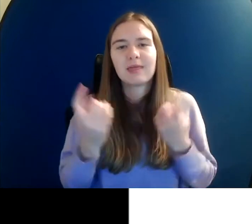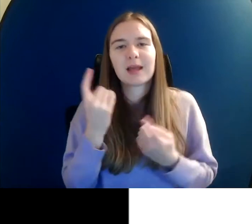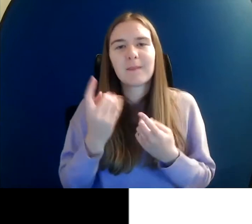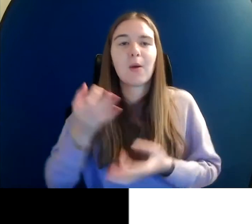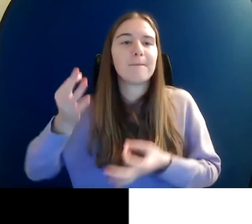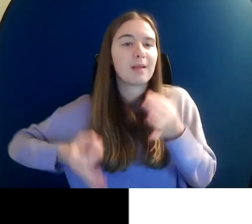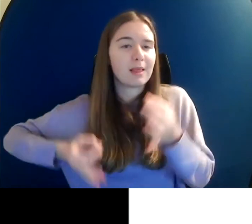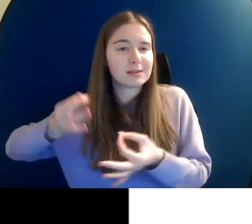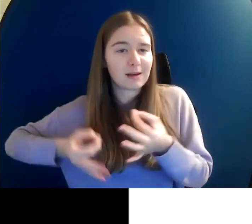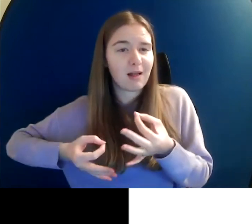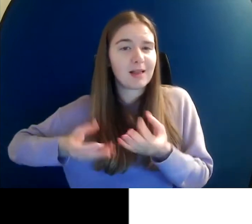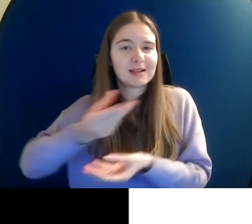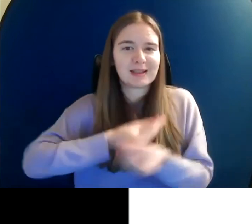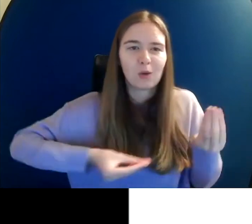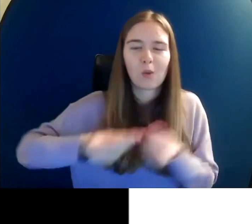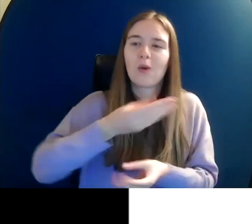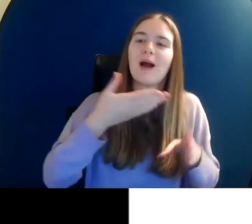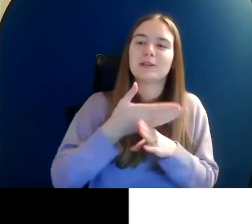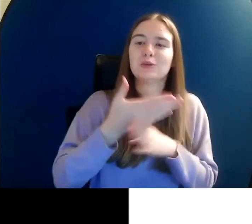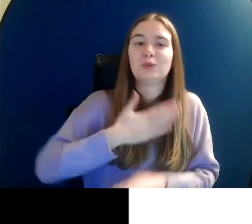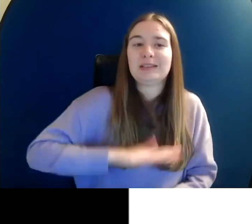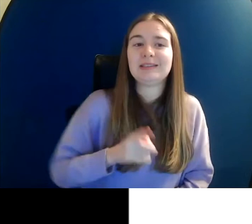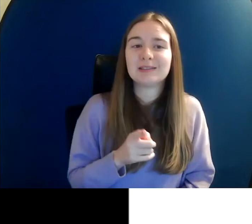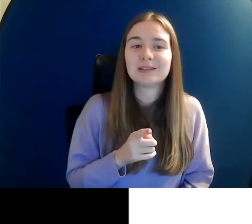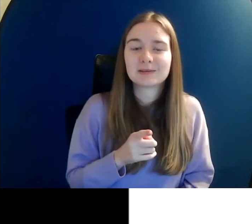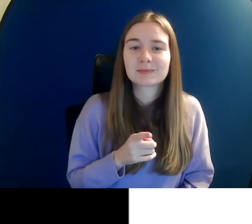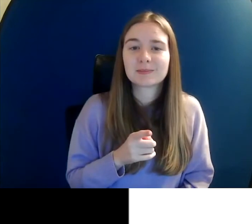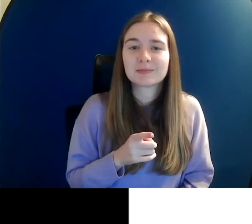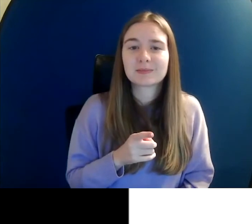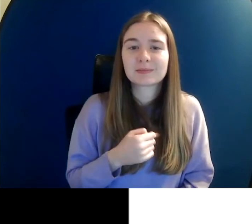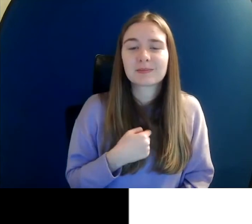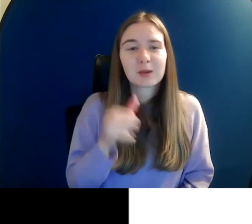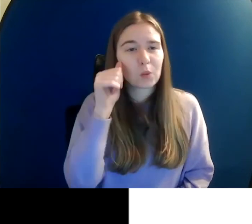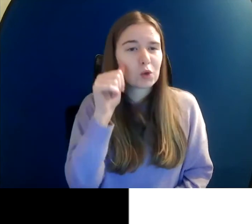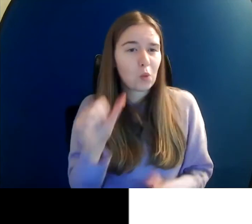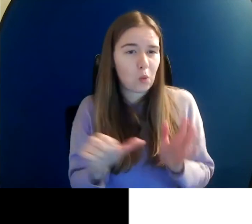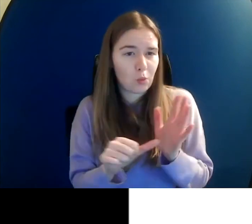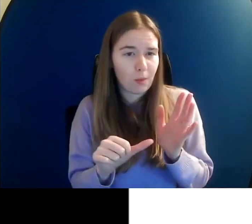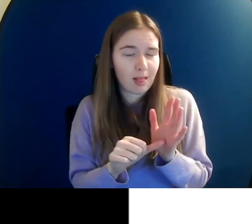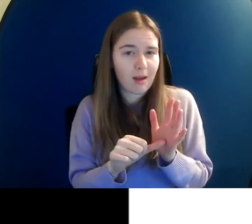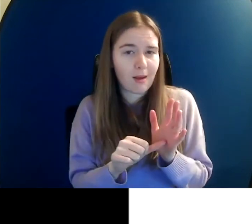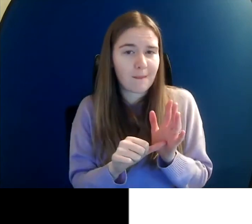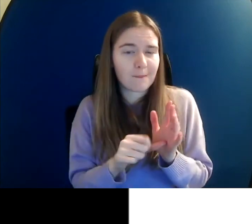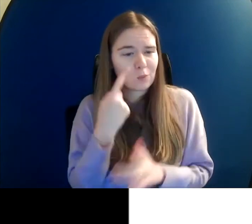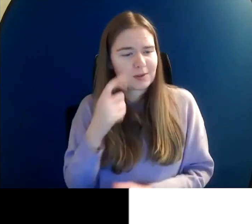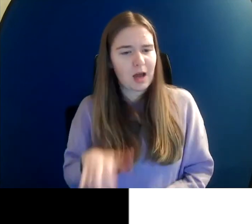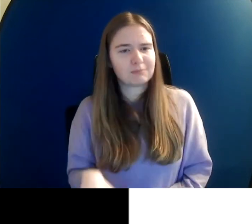and ecological action required. And since we knew of this problem of such a young age,